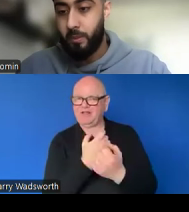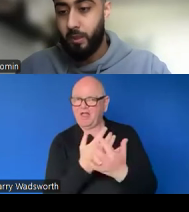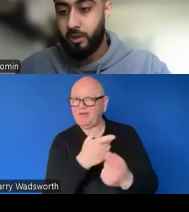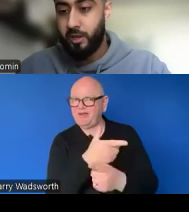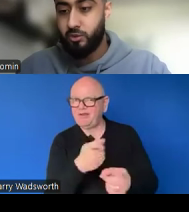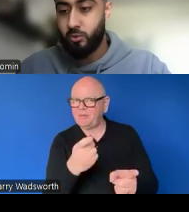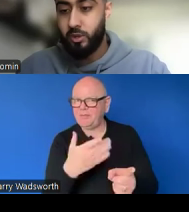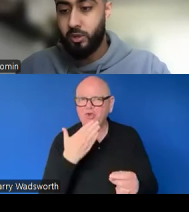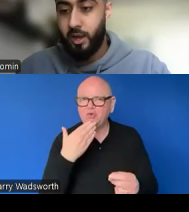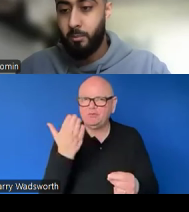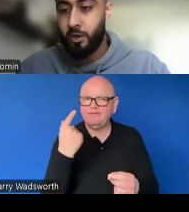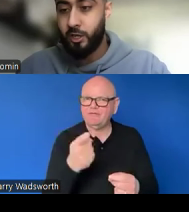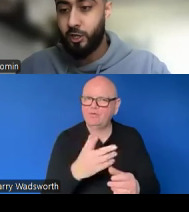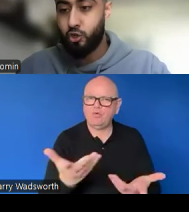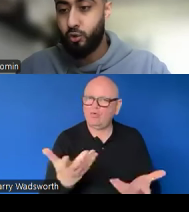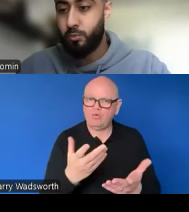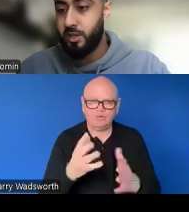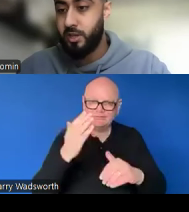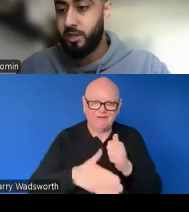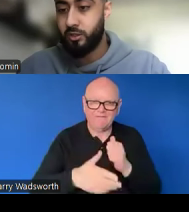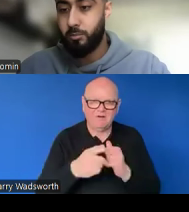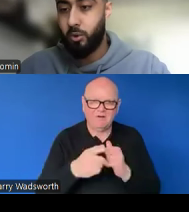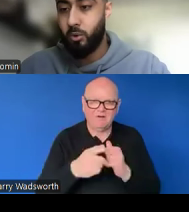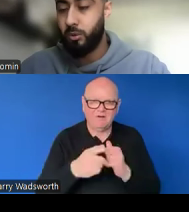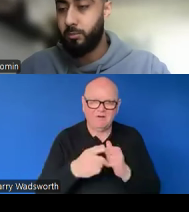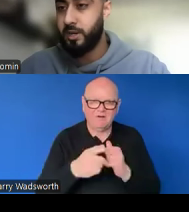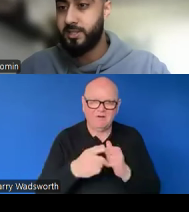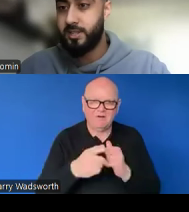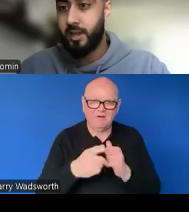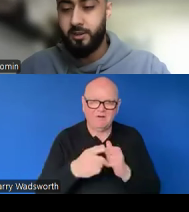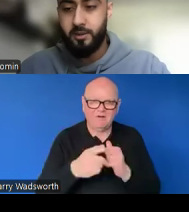Okay, so Monica should be starting the poll up in a second.